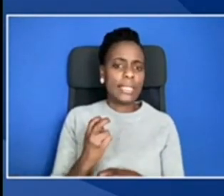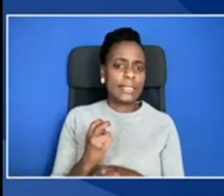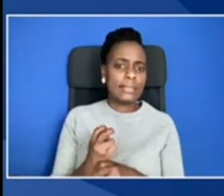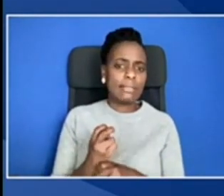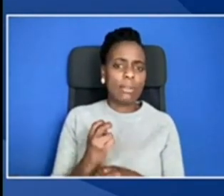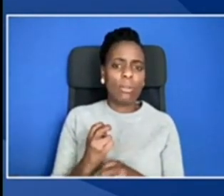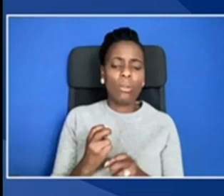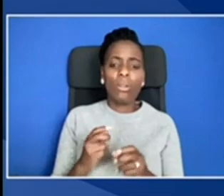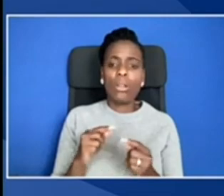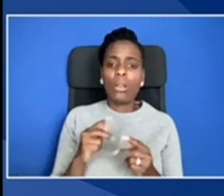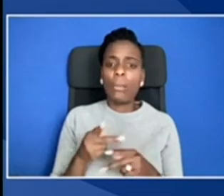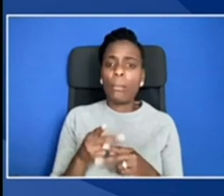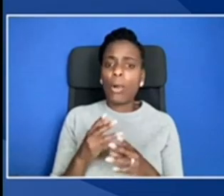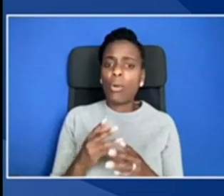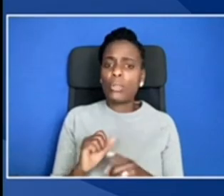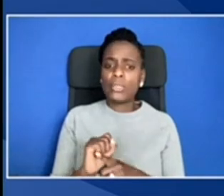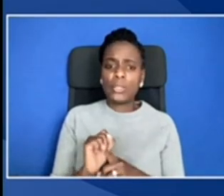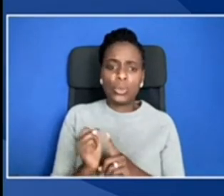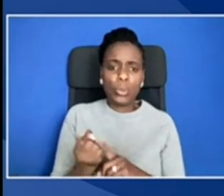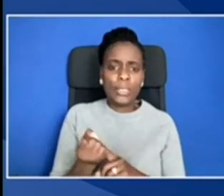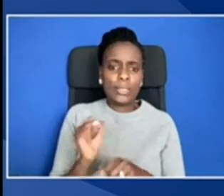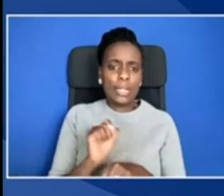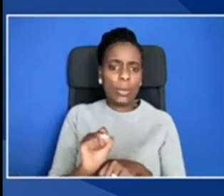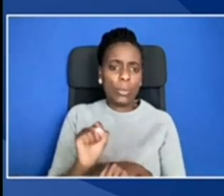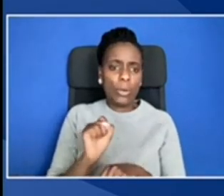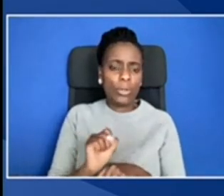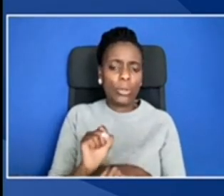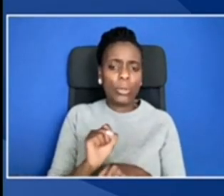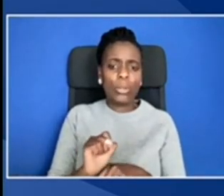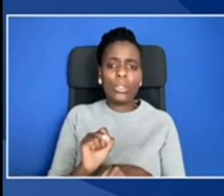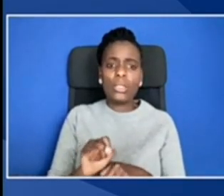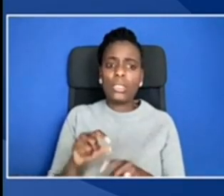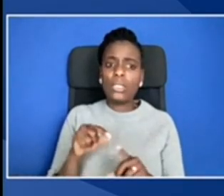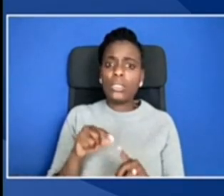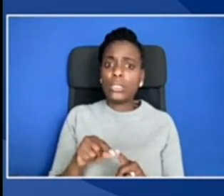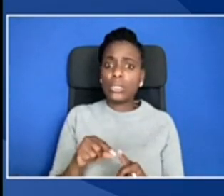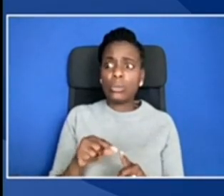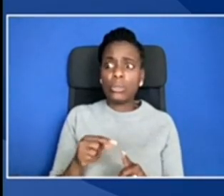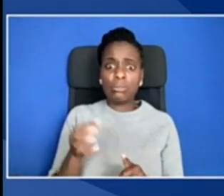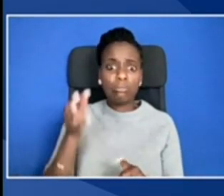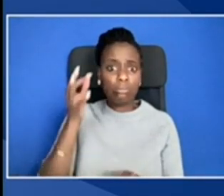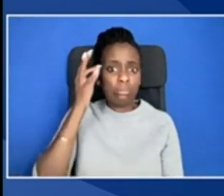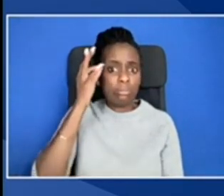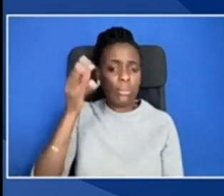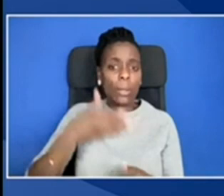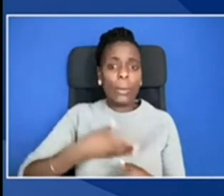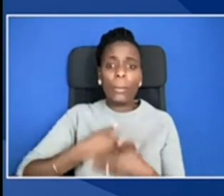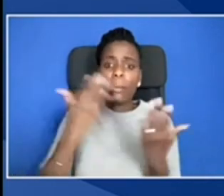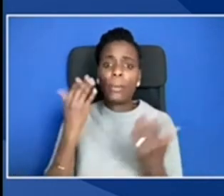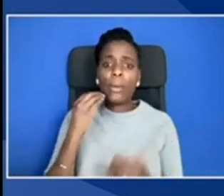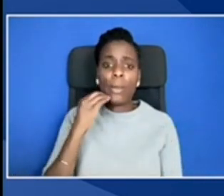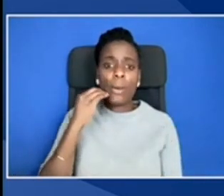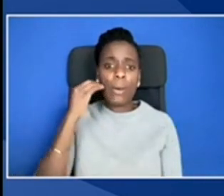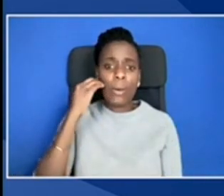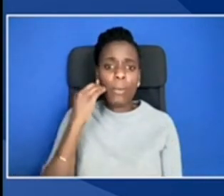because she was on the verge of homelessness, because she needed to figure